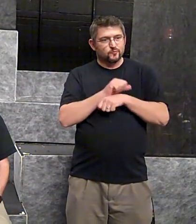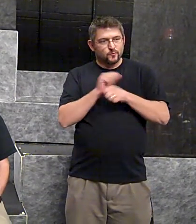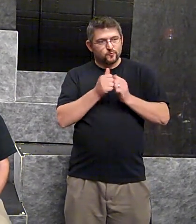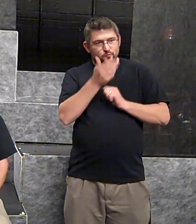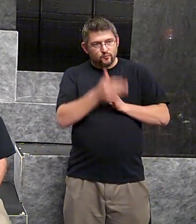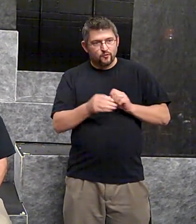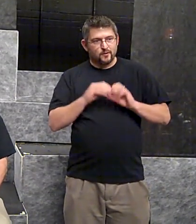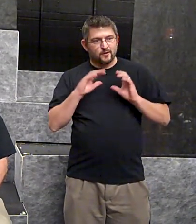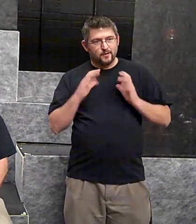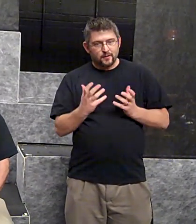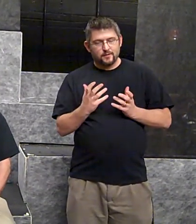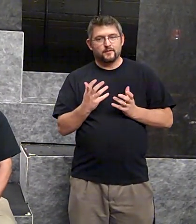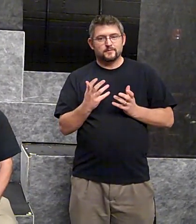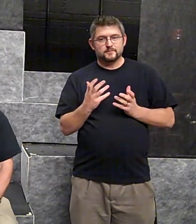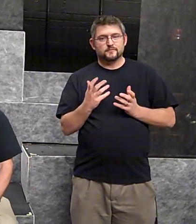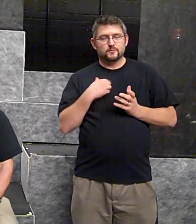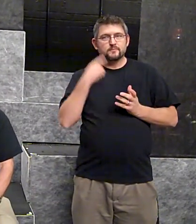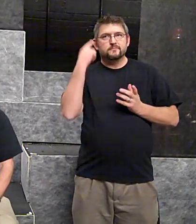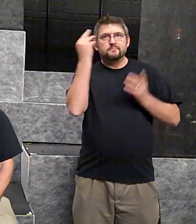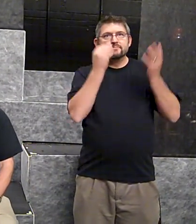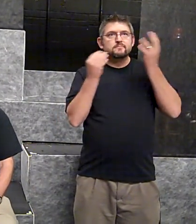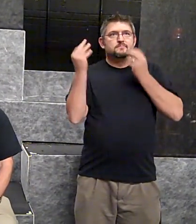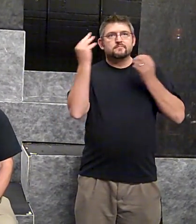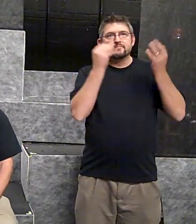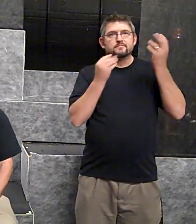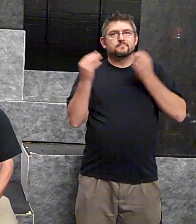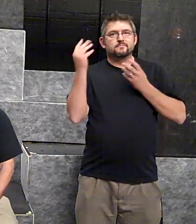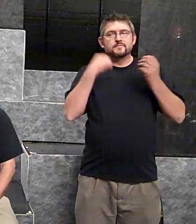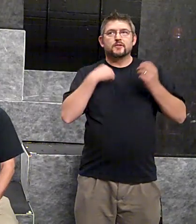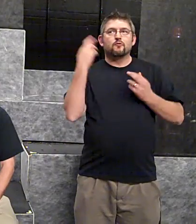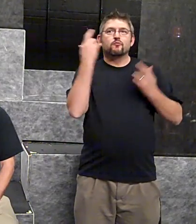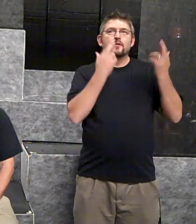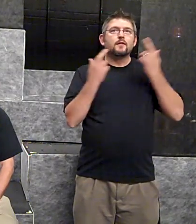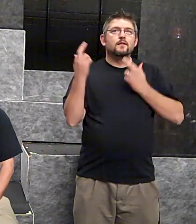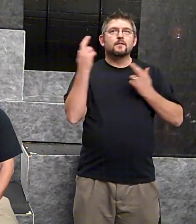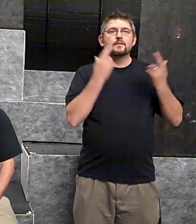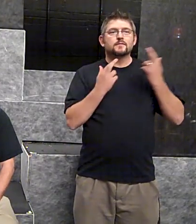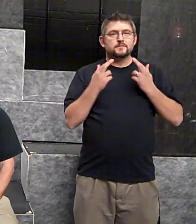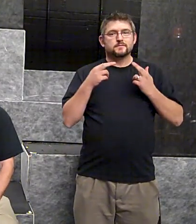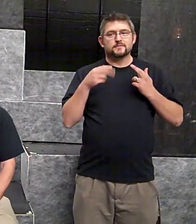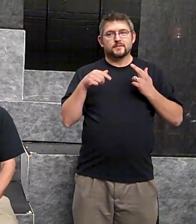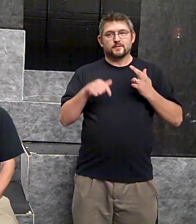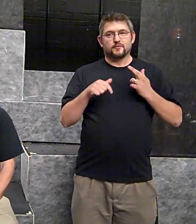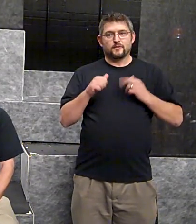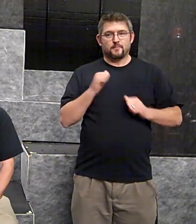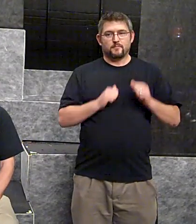and so I started thinking about things and I realized there was a play that I had seen